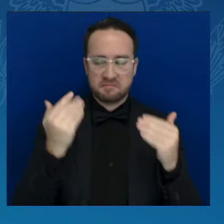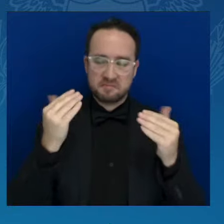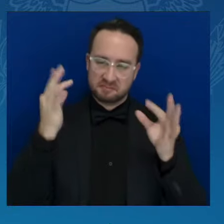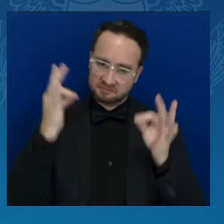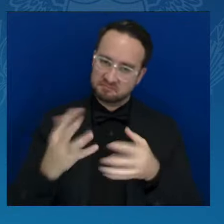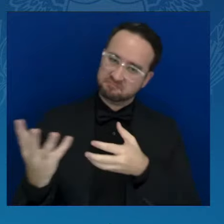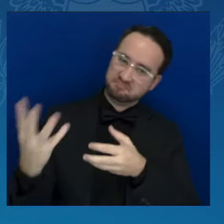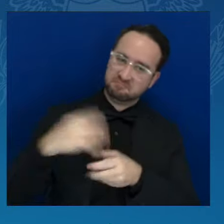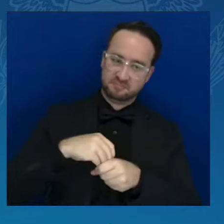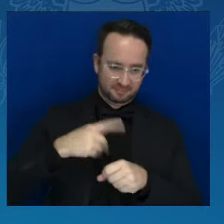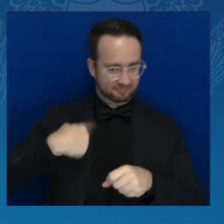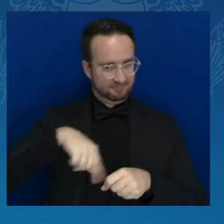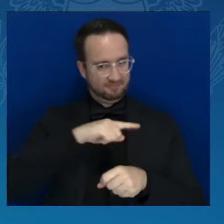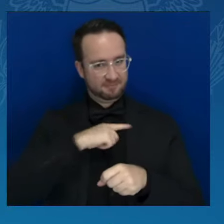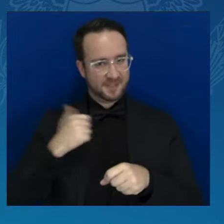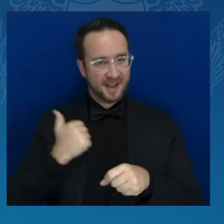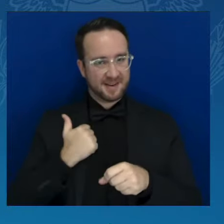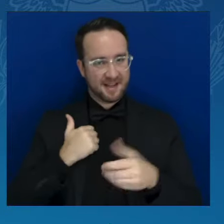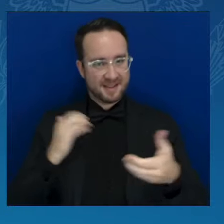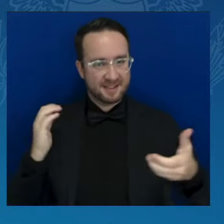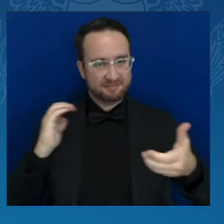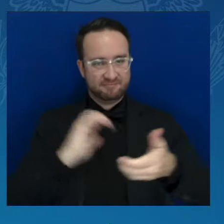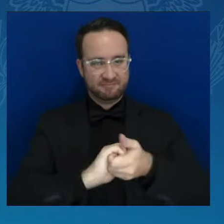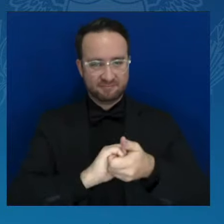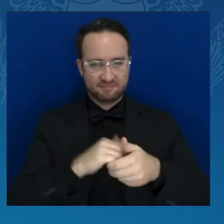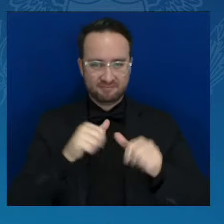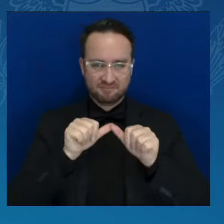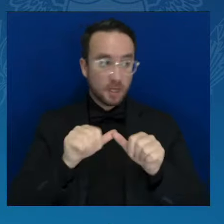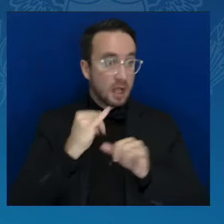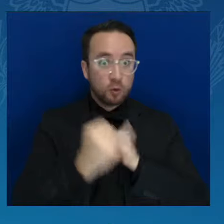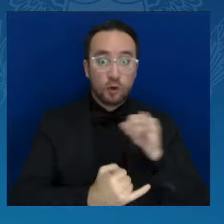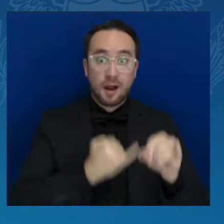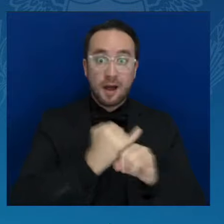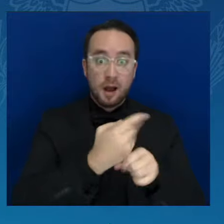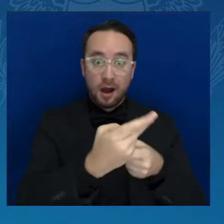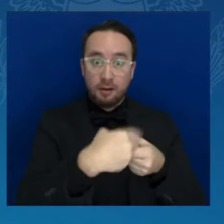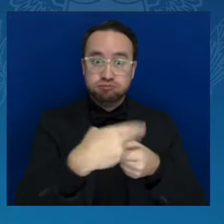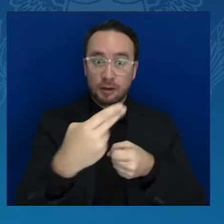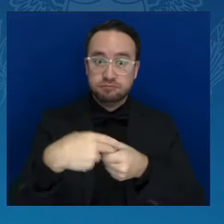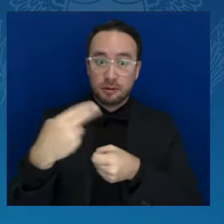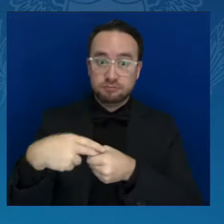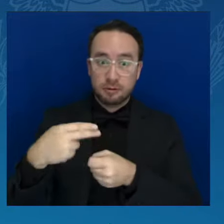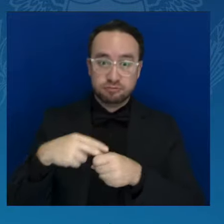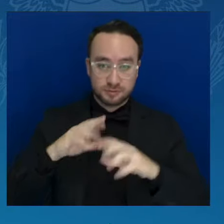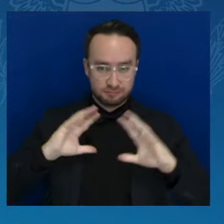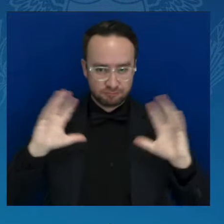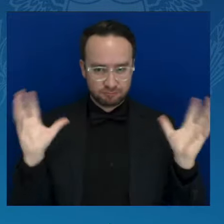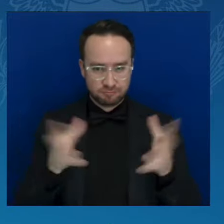Artemus is supported by tens of thousands of people across the globe, including a growing commercial space industry